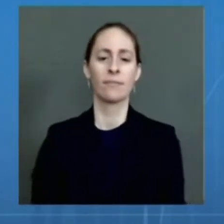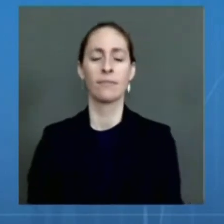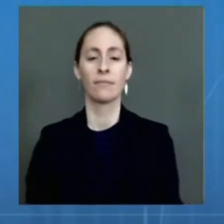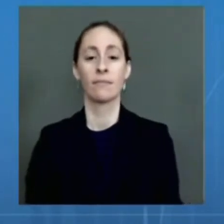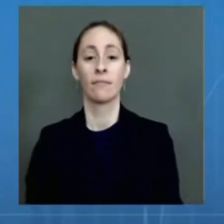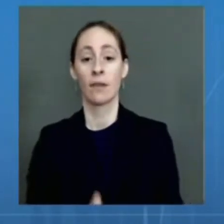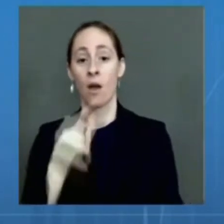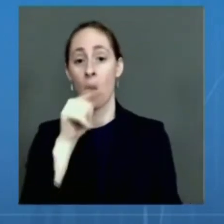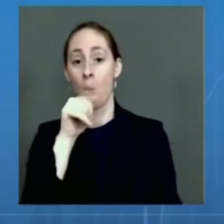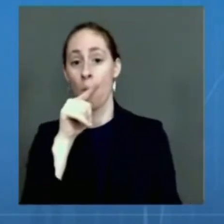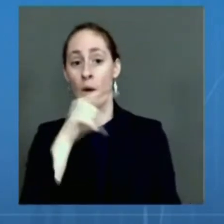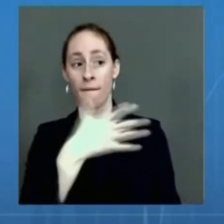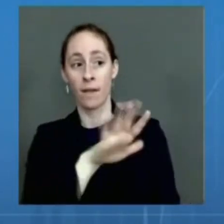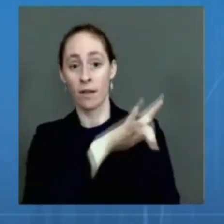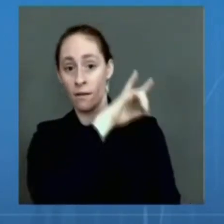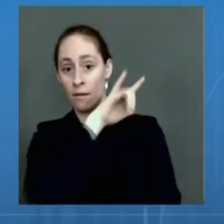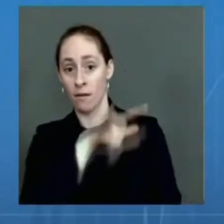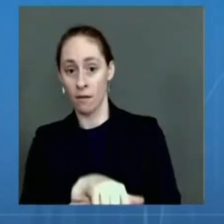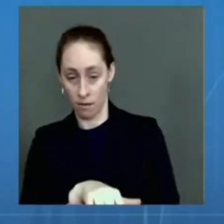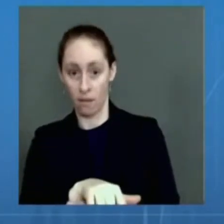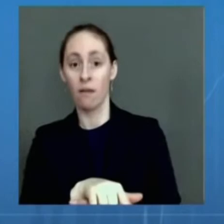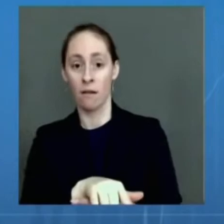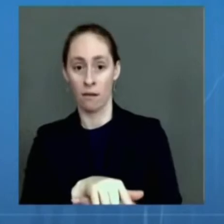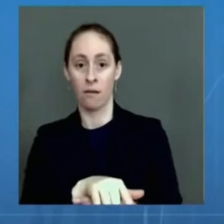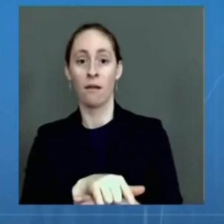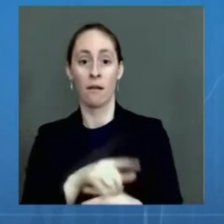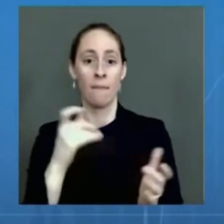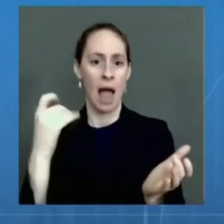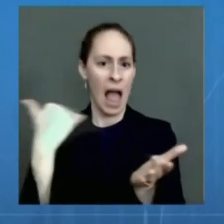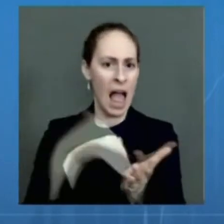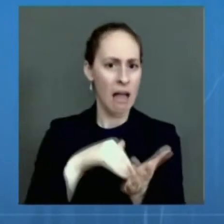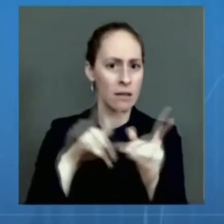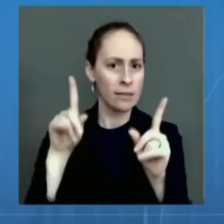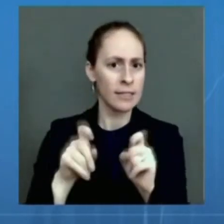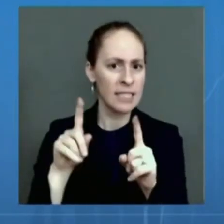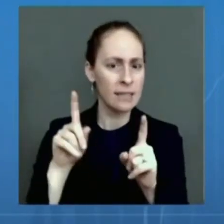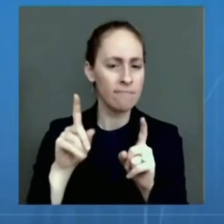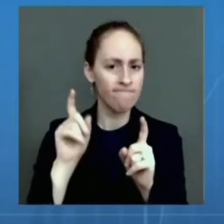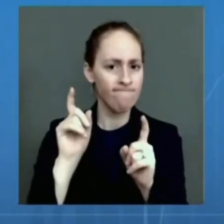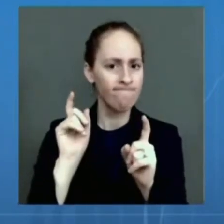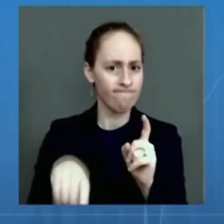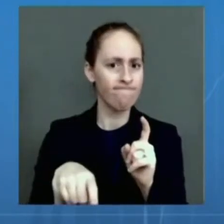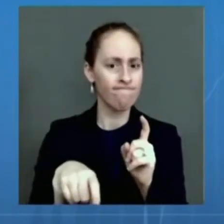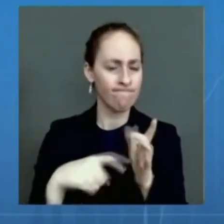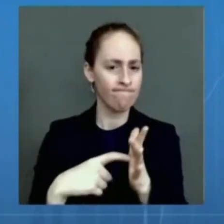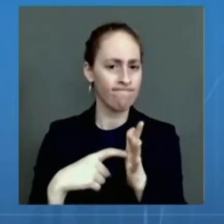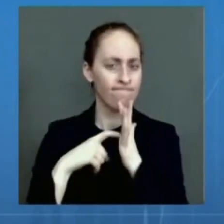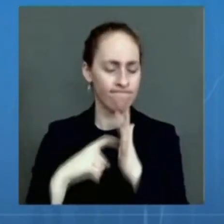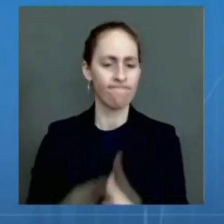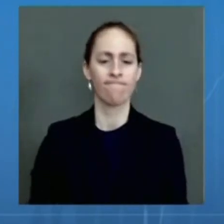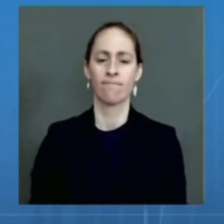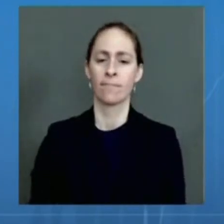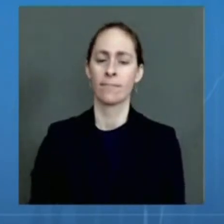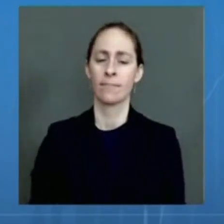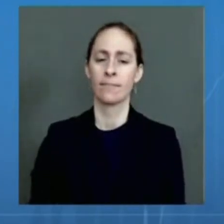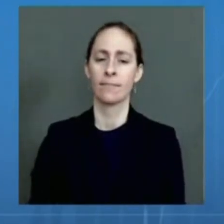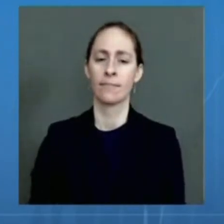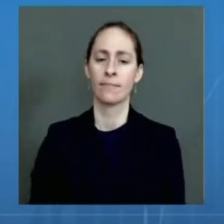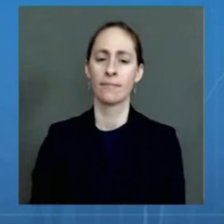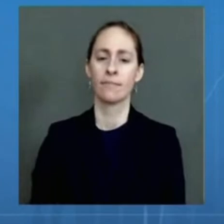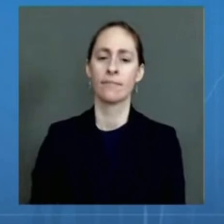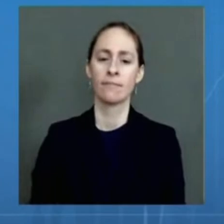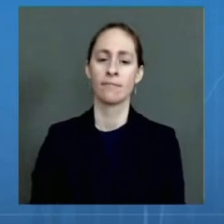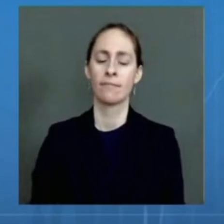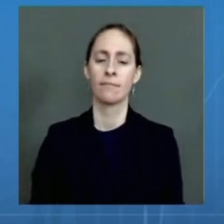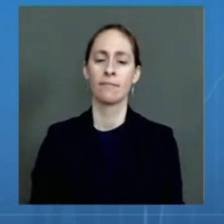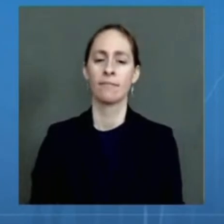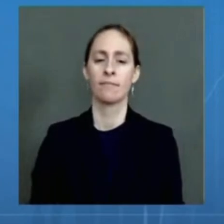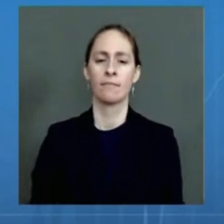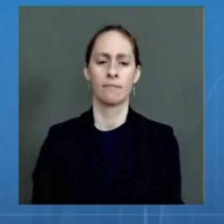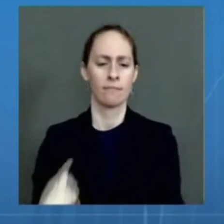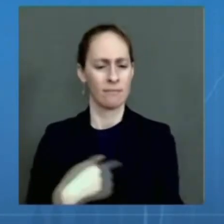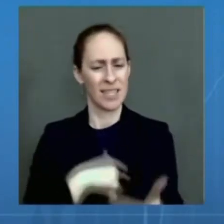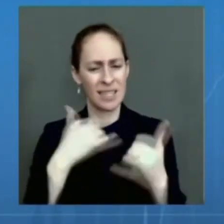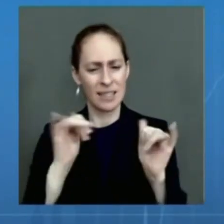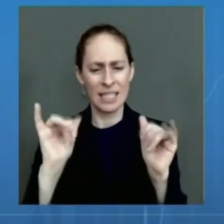TO FIVE DAYS AFTER THEY ARRIVE